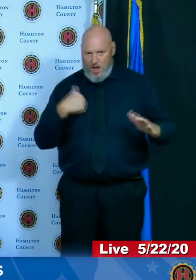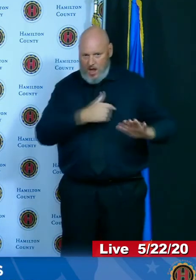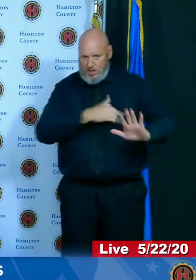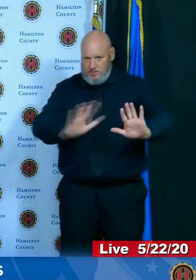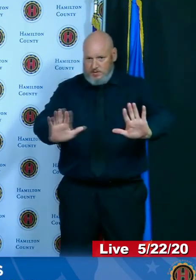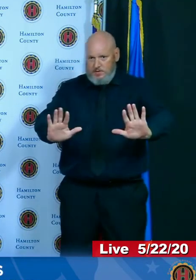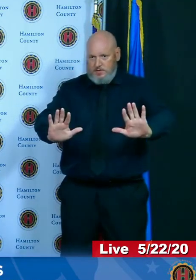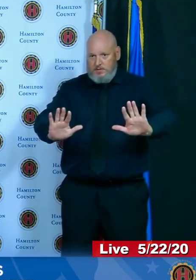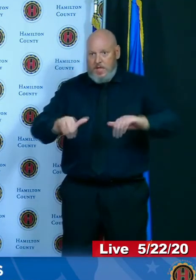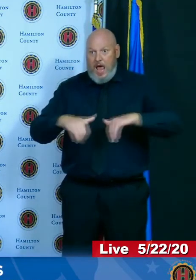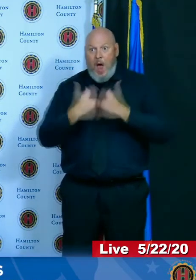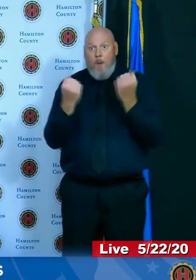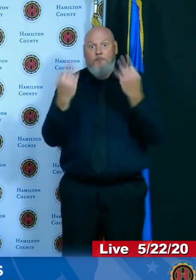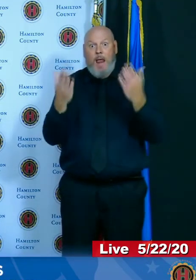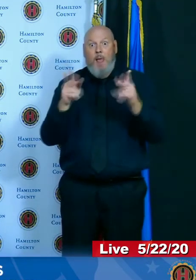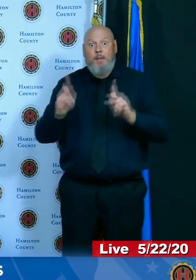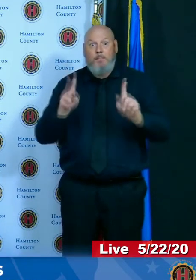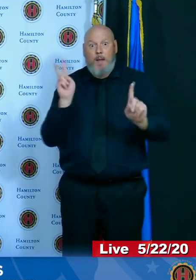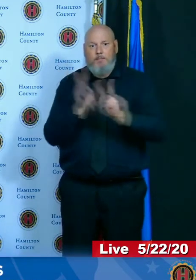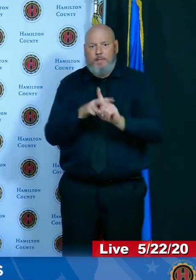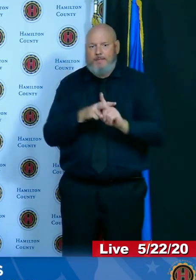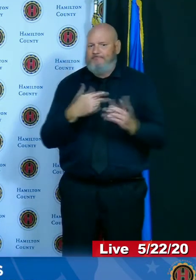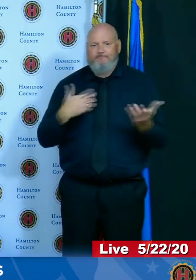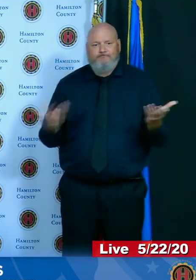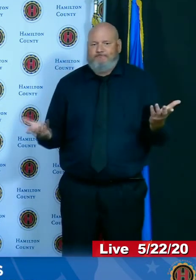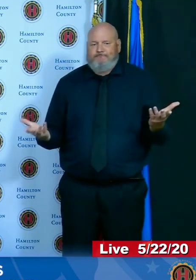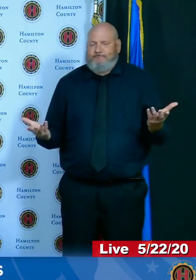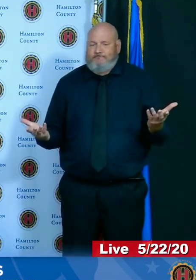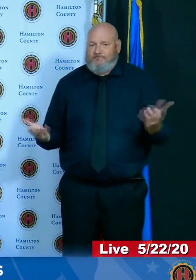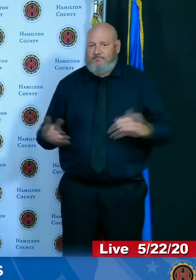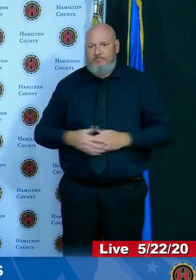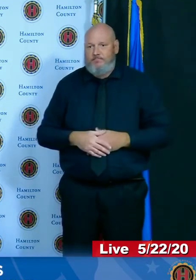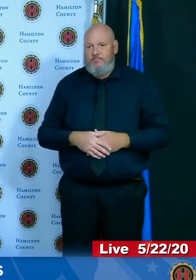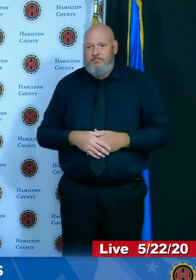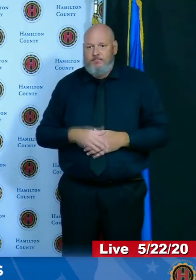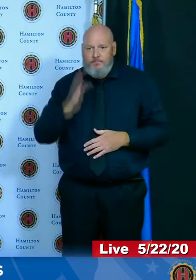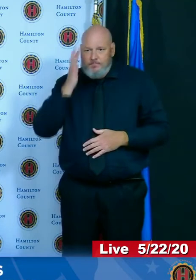we know how many of the businesses that have applied are going to qualify and so